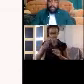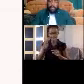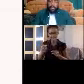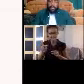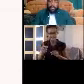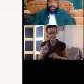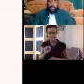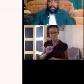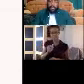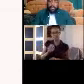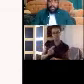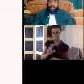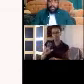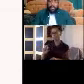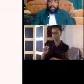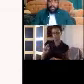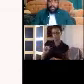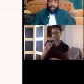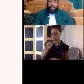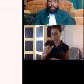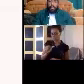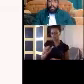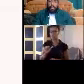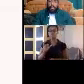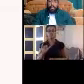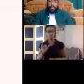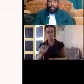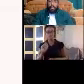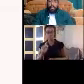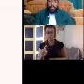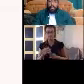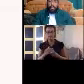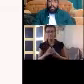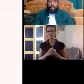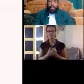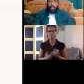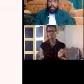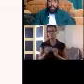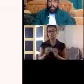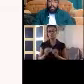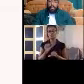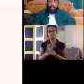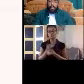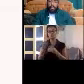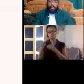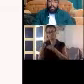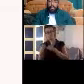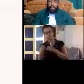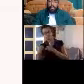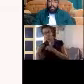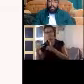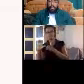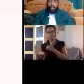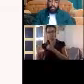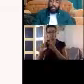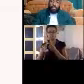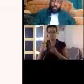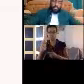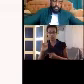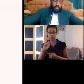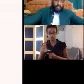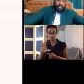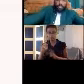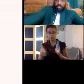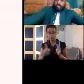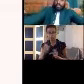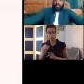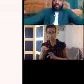And please do not put extra labour on BIPOC folks. This is part of asking the, the ask